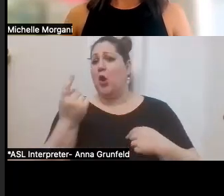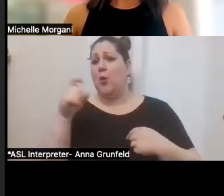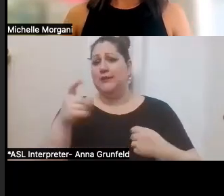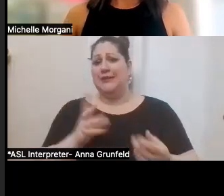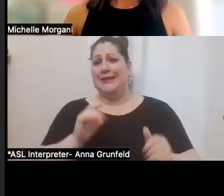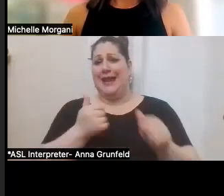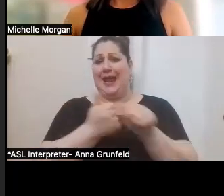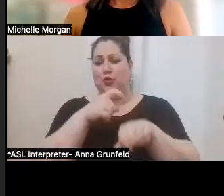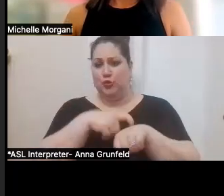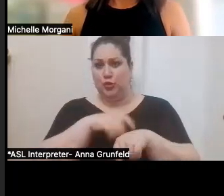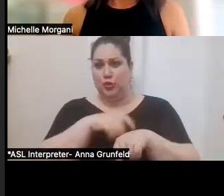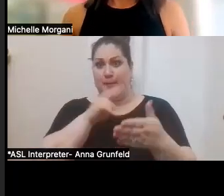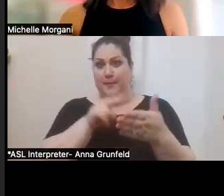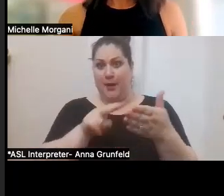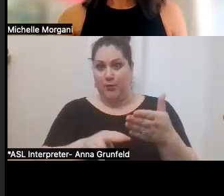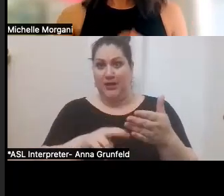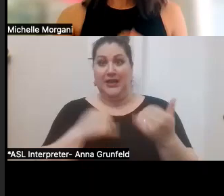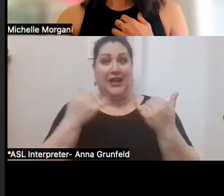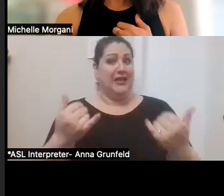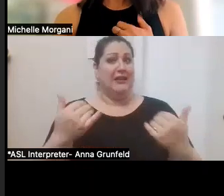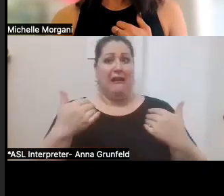but I no longer have the extra time to spend.